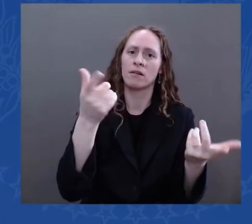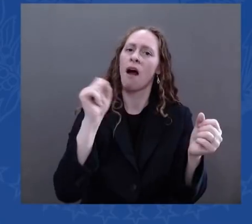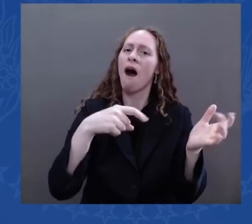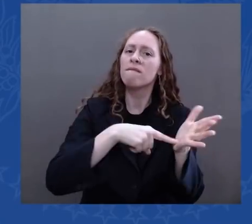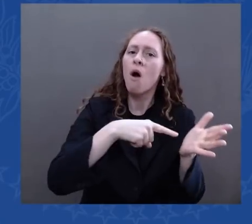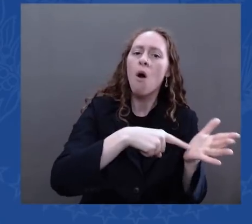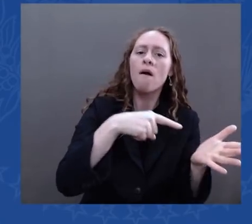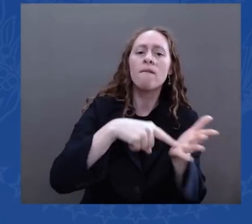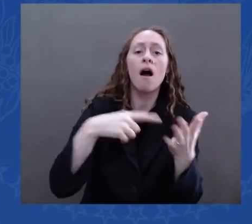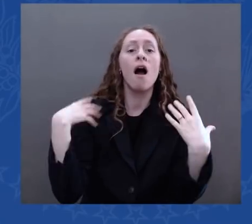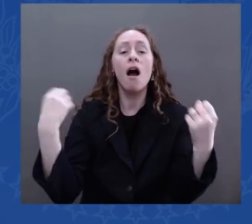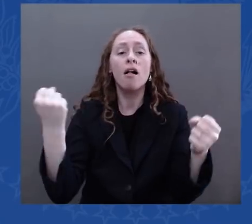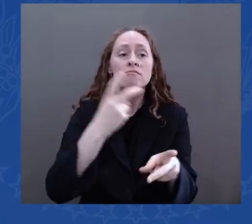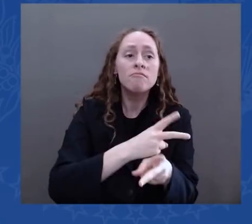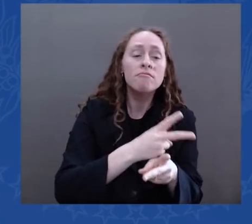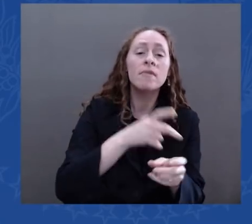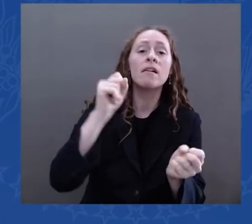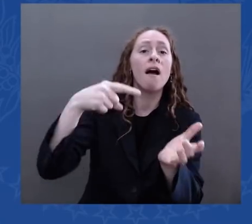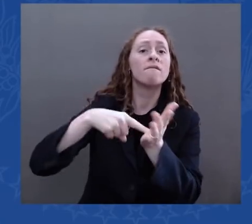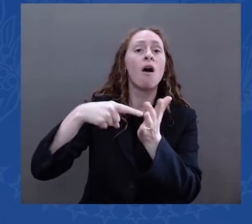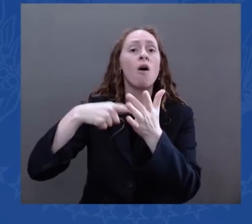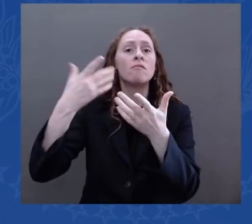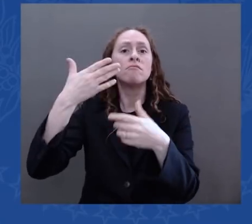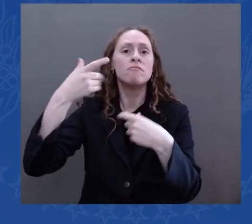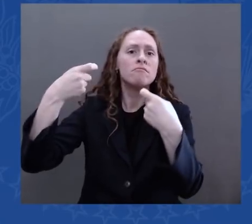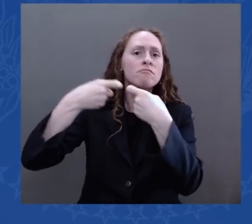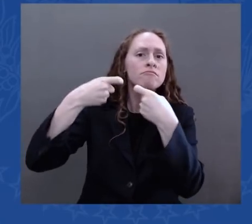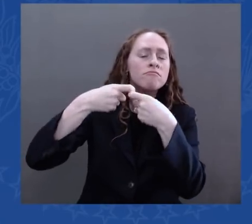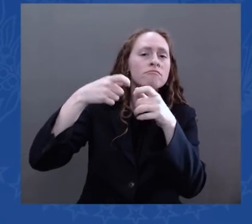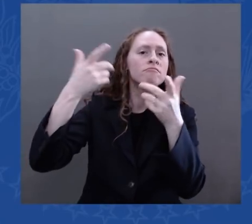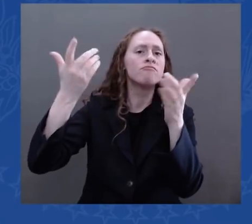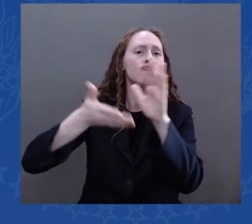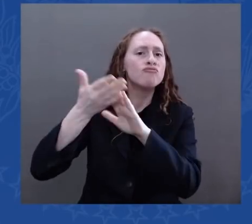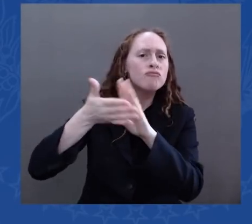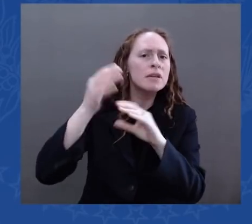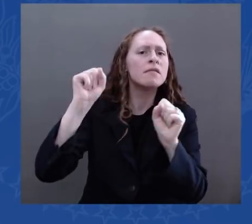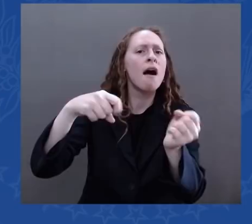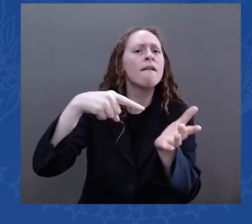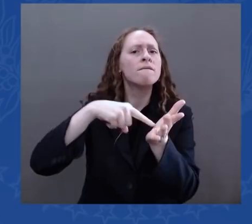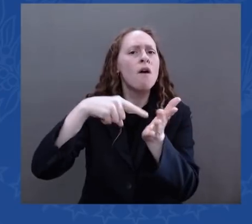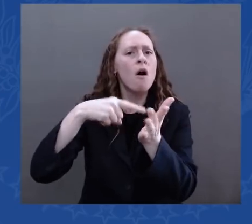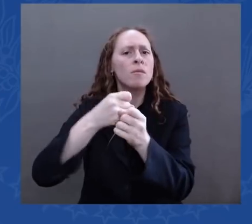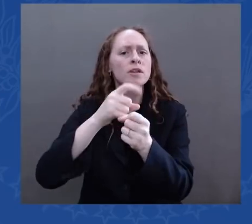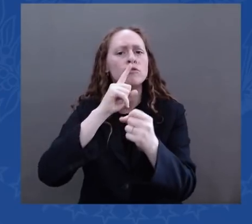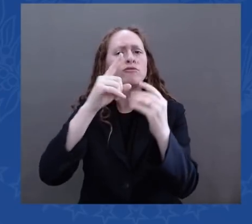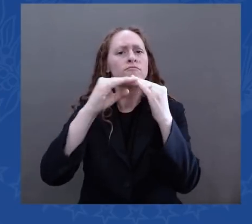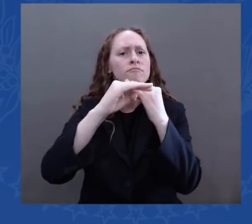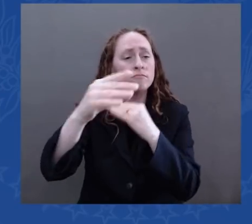We can give hardworking parents raising children tax relief that gives them just a bit of breathing room